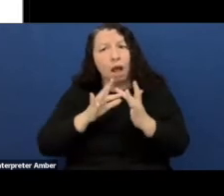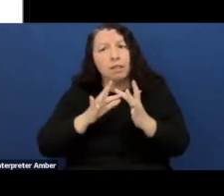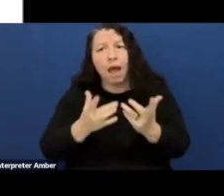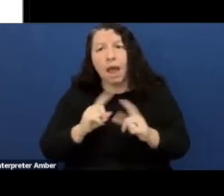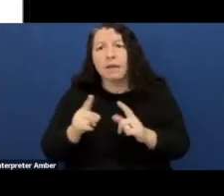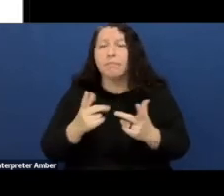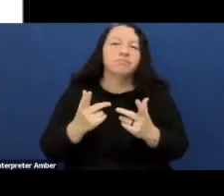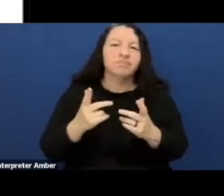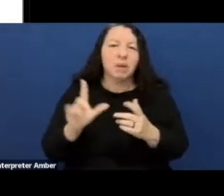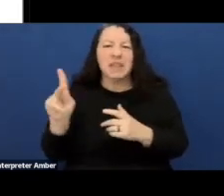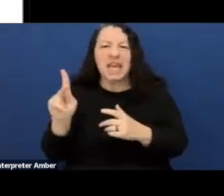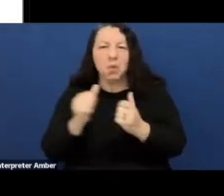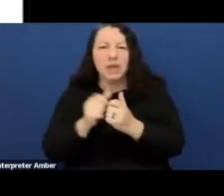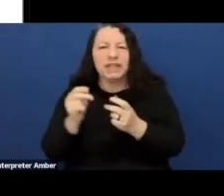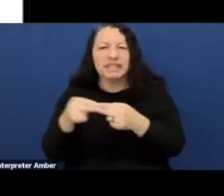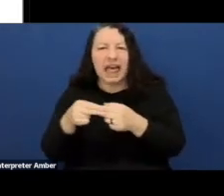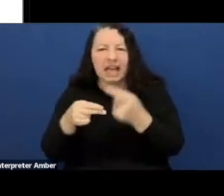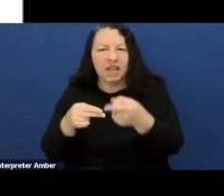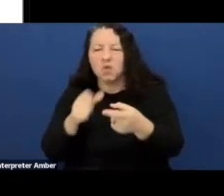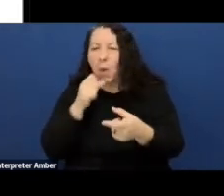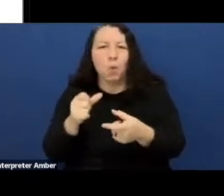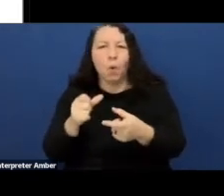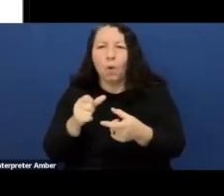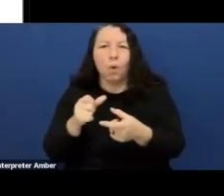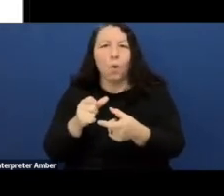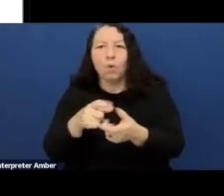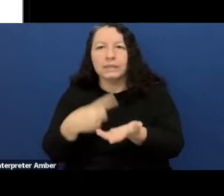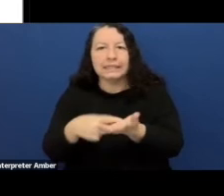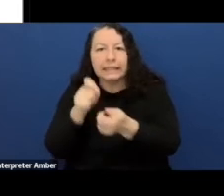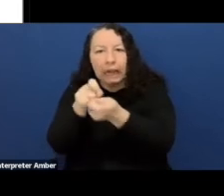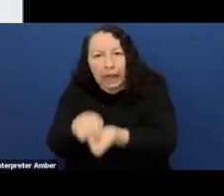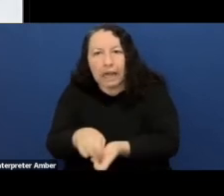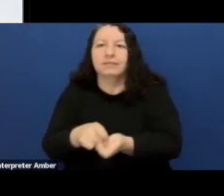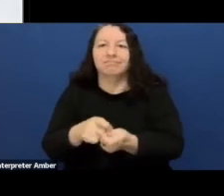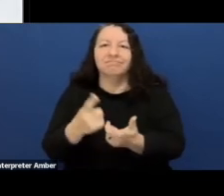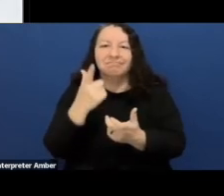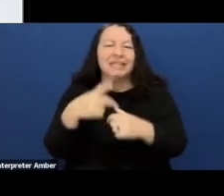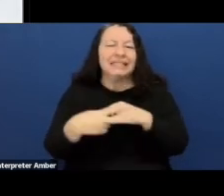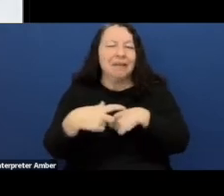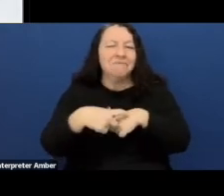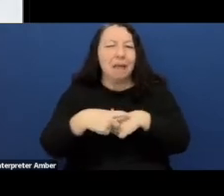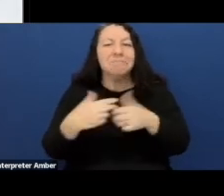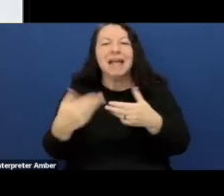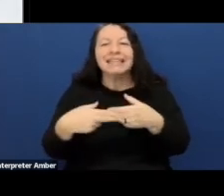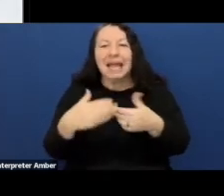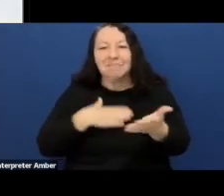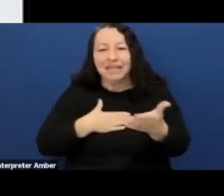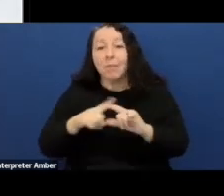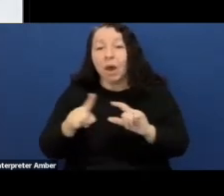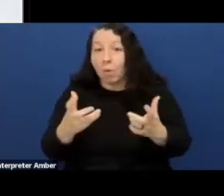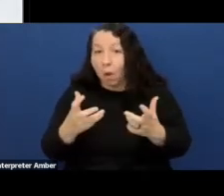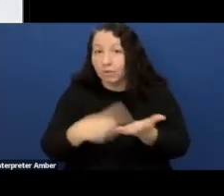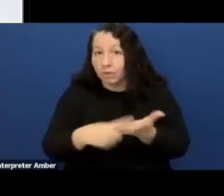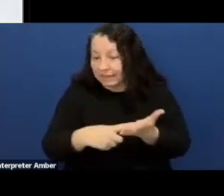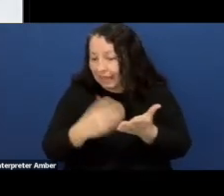read online, in the link within the slides, and I won't cover them in the interest of